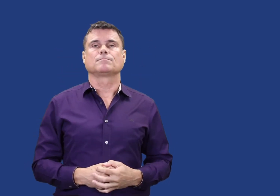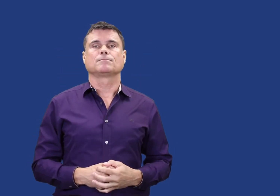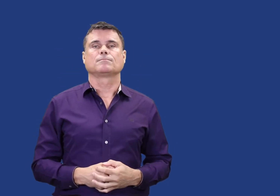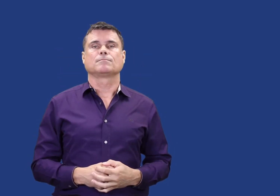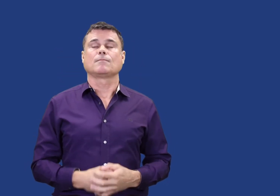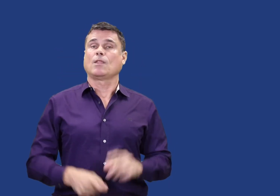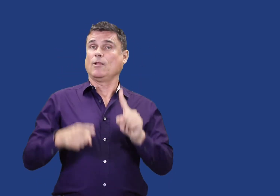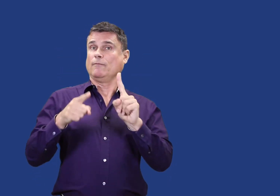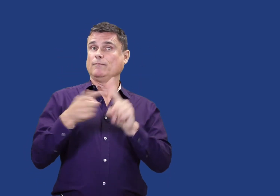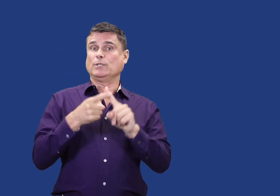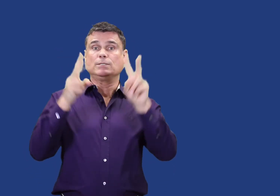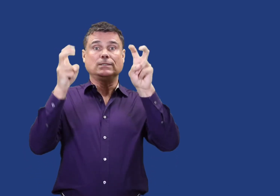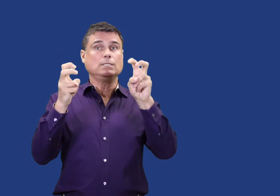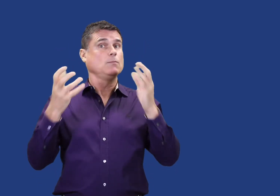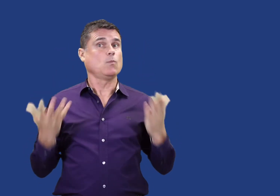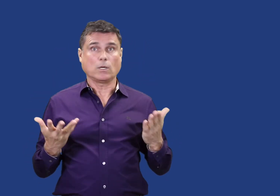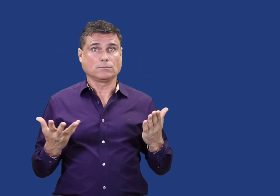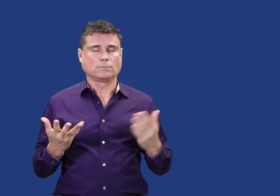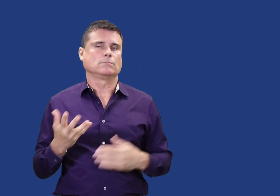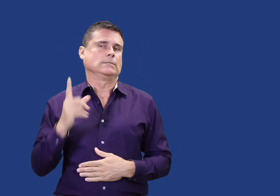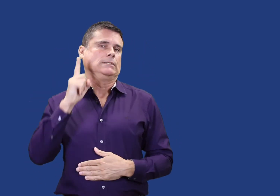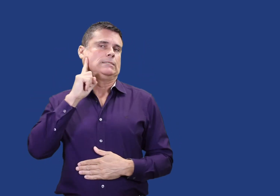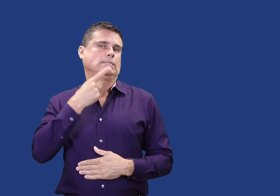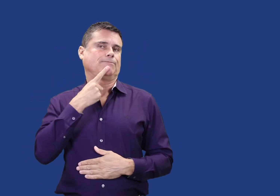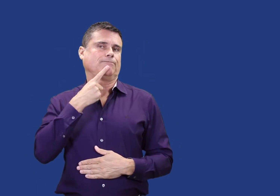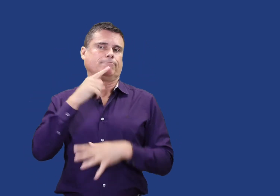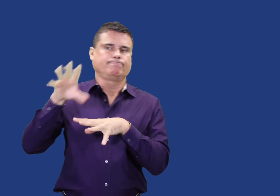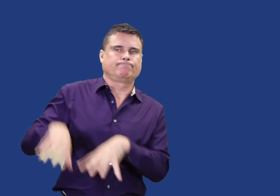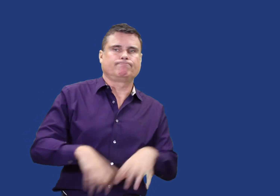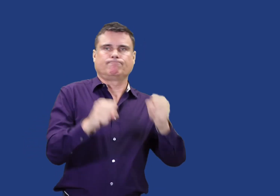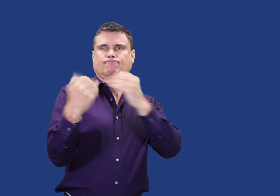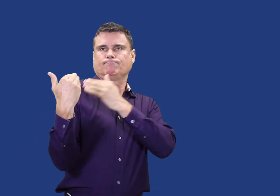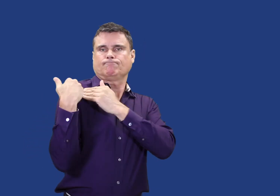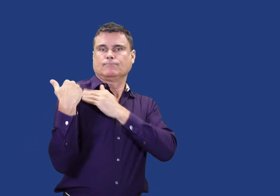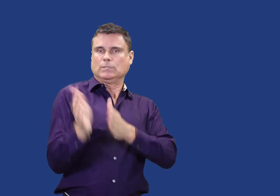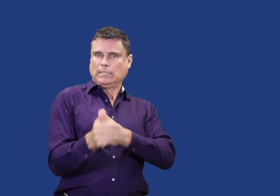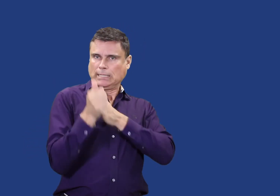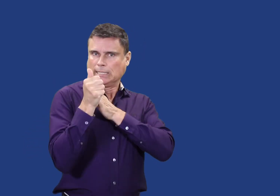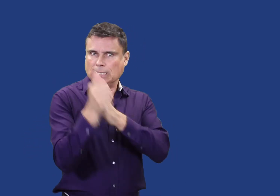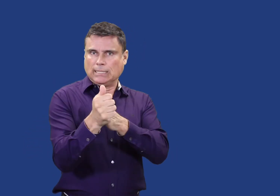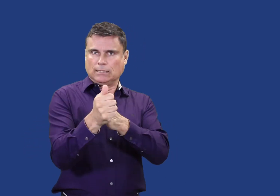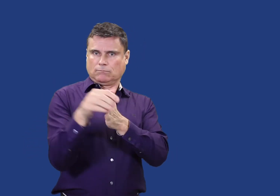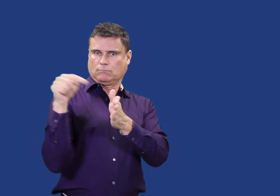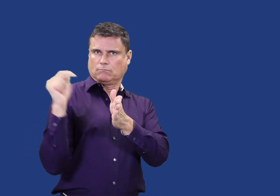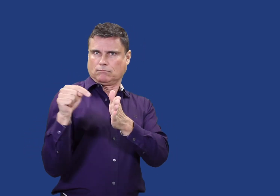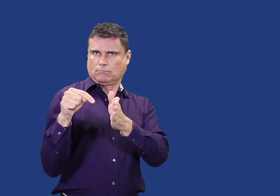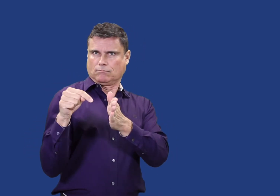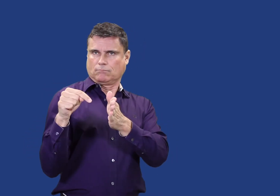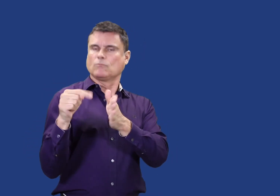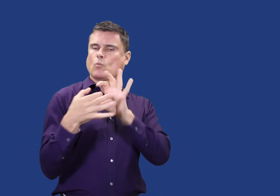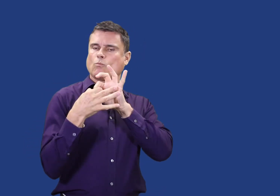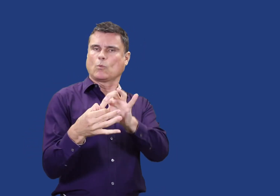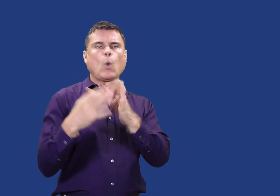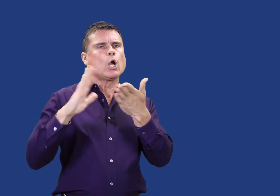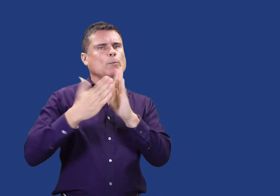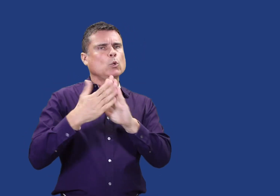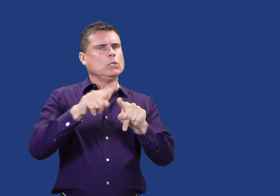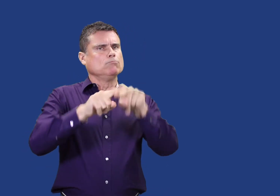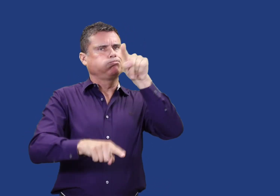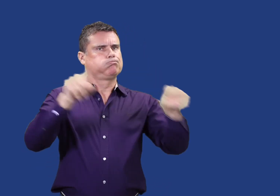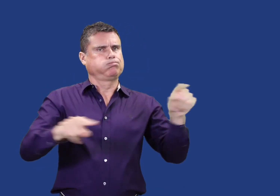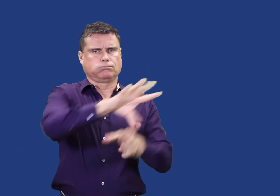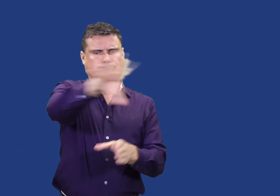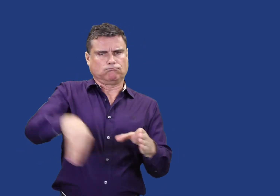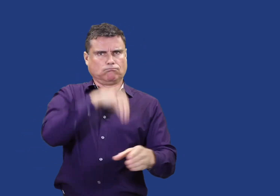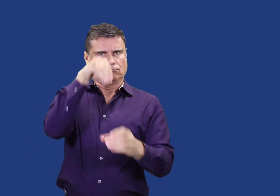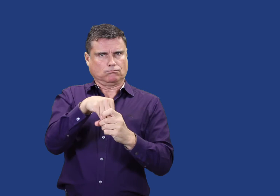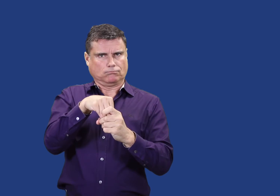1. DEAF-LED PROCESS THAT IS INCLUSIVE OF THE COMMUNITY'S DIVERSITY.